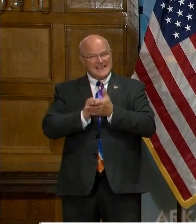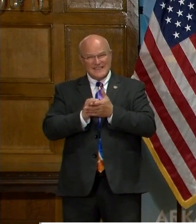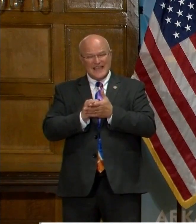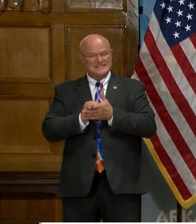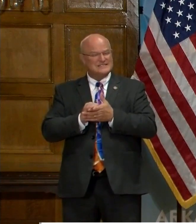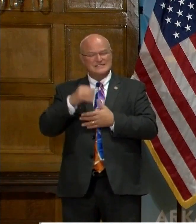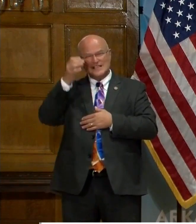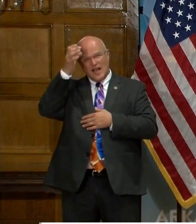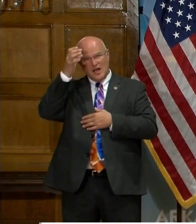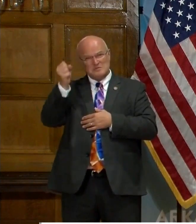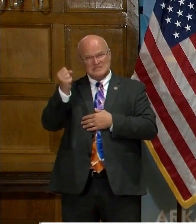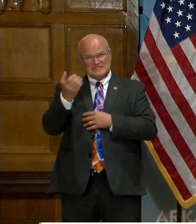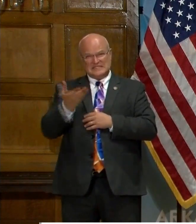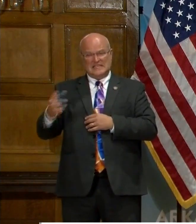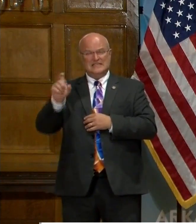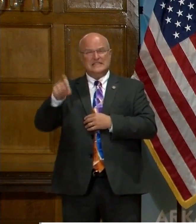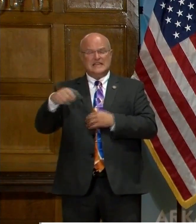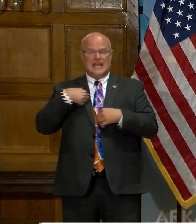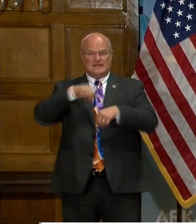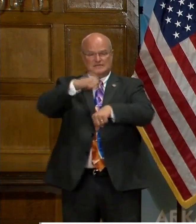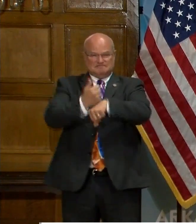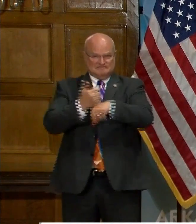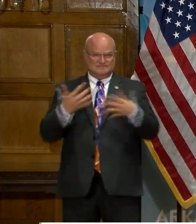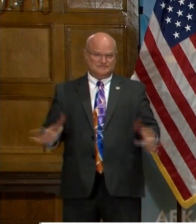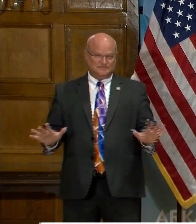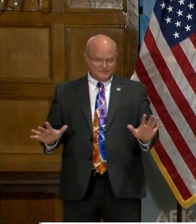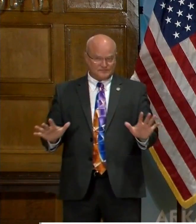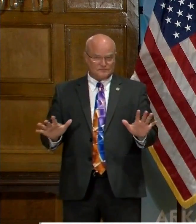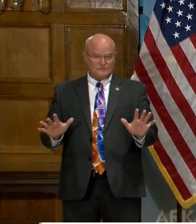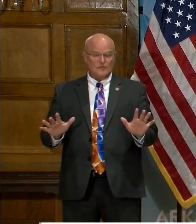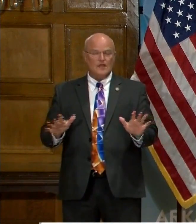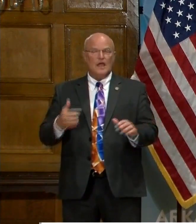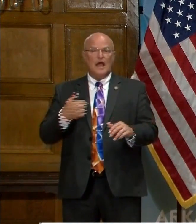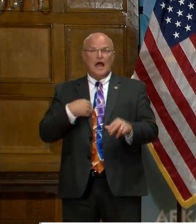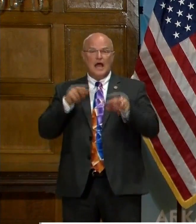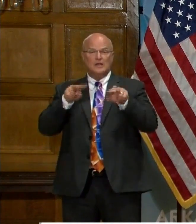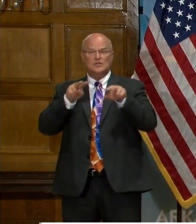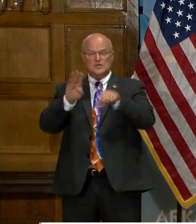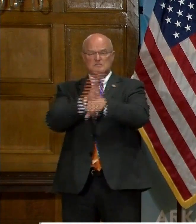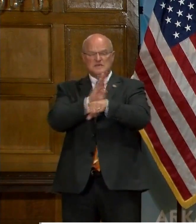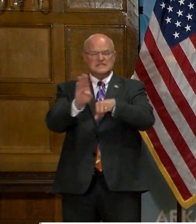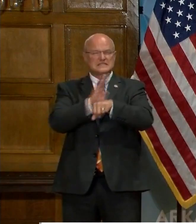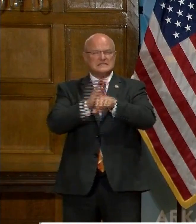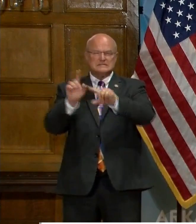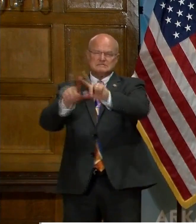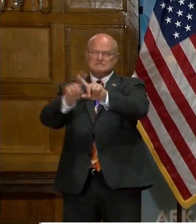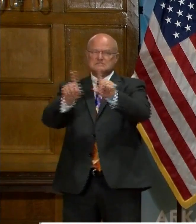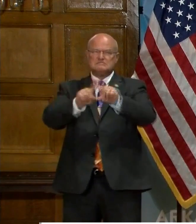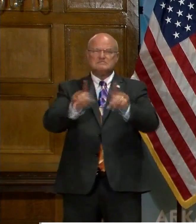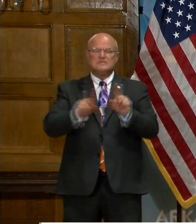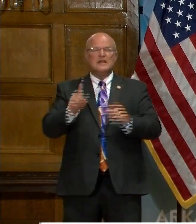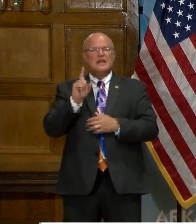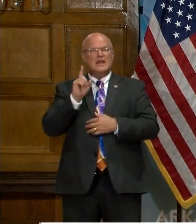SOCIAL DISTANCE YOU HAVE TO WEAR A MASK OR FACE COVERING. THOSE ARE JUST COMMON SENSE REQUIREMENTS WE NEED TO HAVE IN